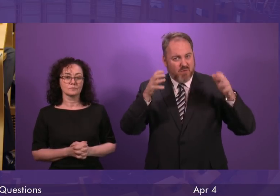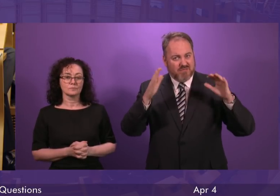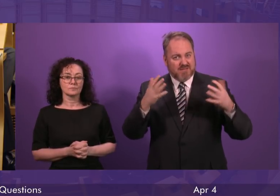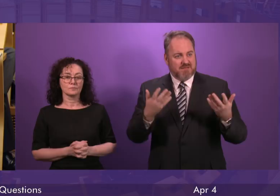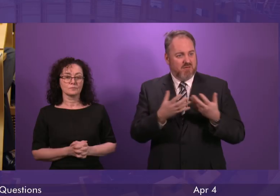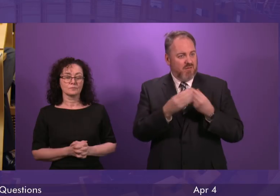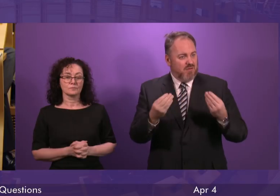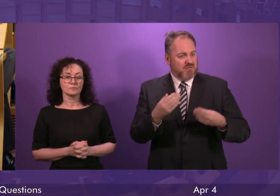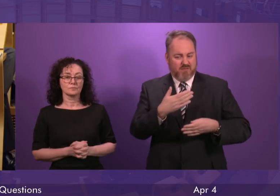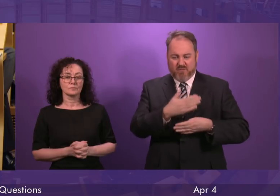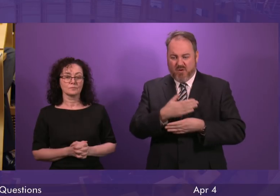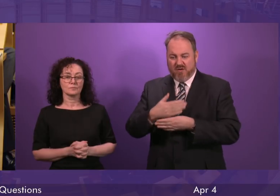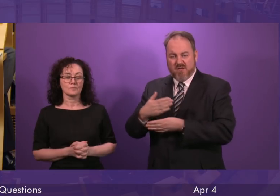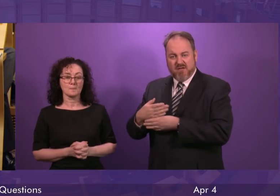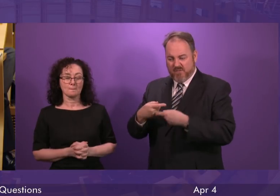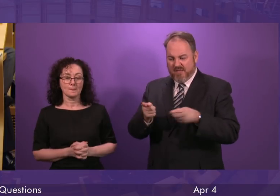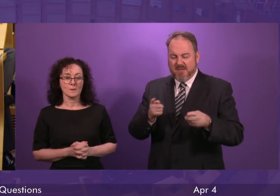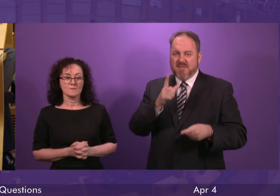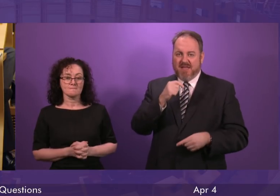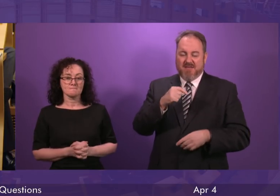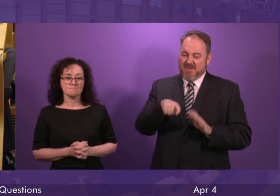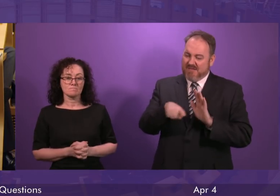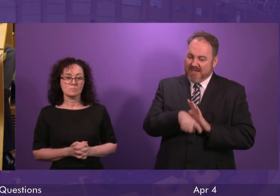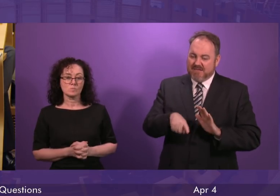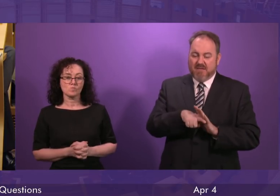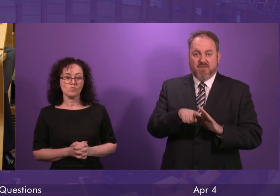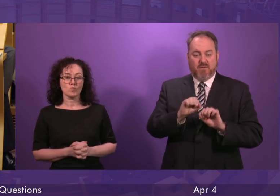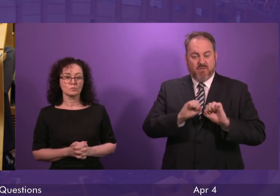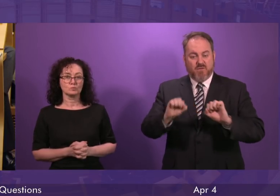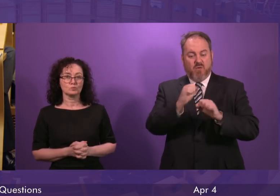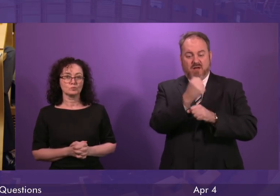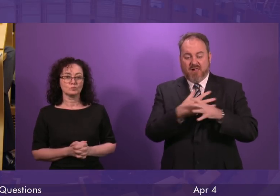Any loss of the jobs would have an adverse effect on not only Glasgow but the wider Scottish